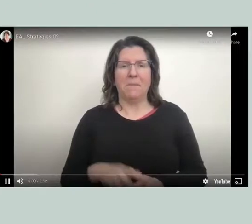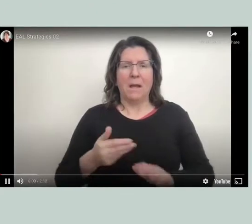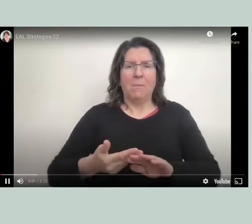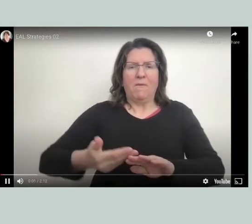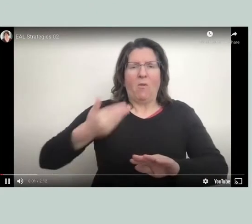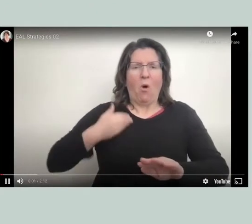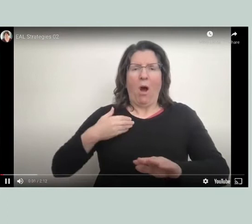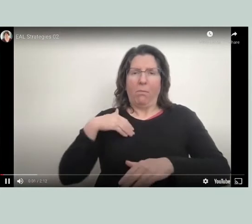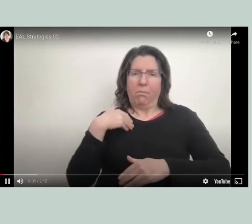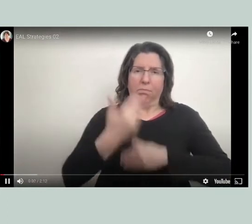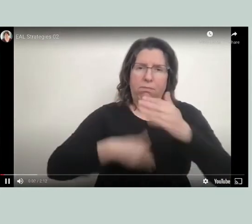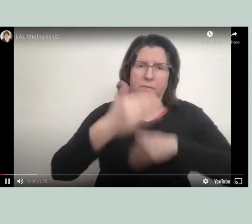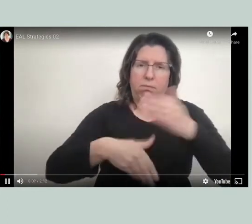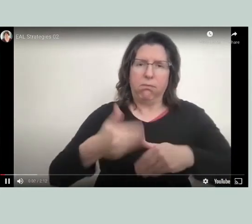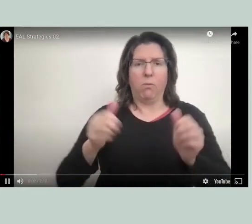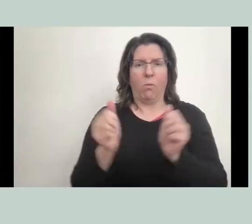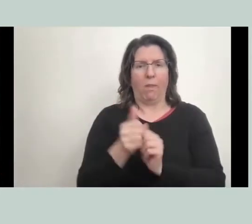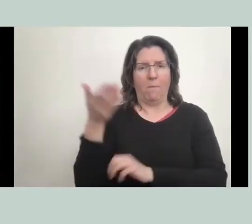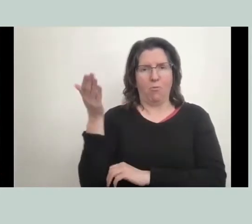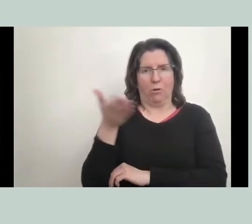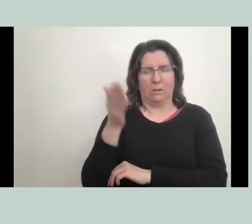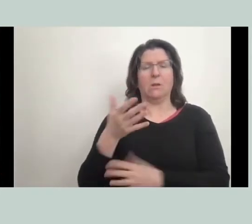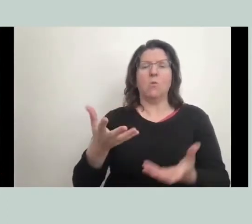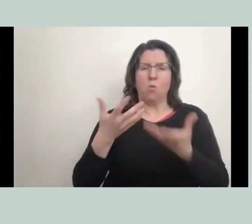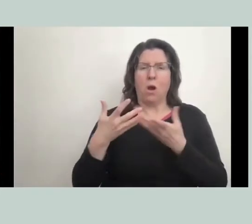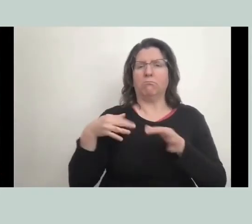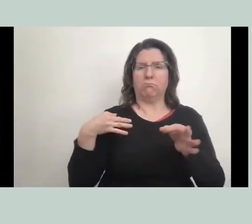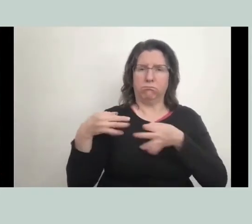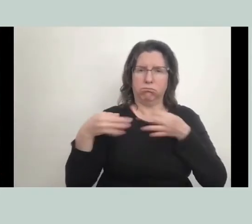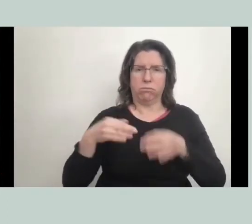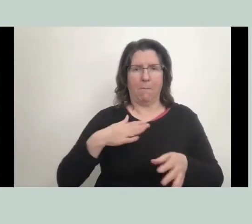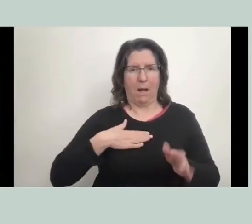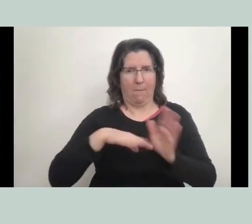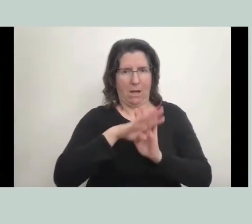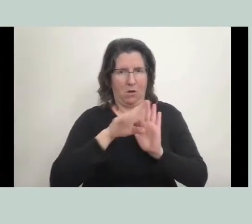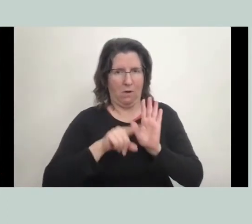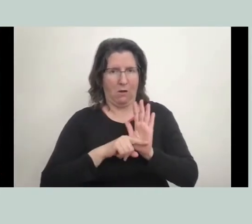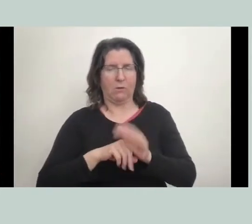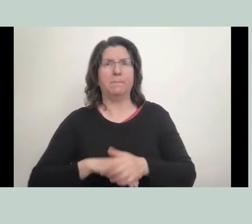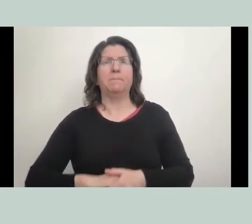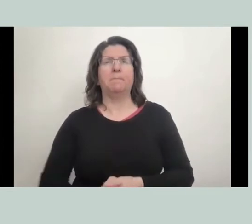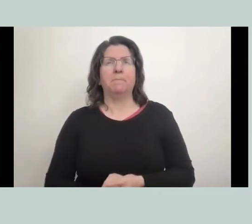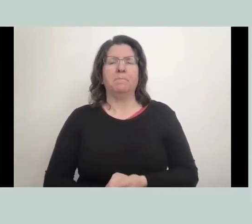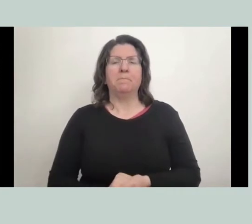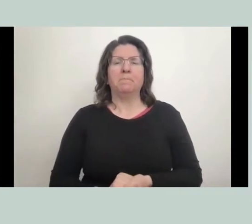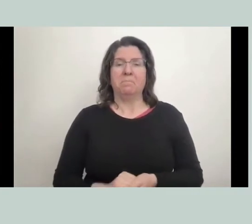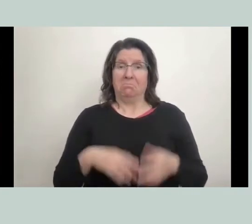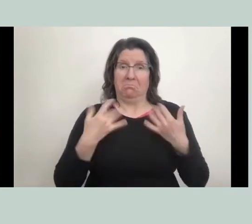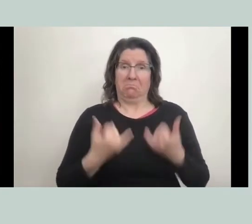Before I carry on with the presentation, I would like to give you a little bit of my background.